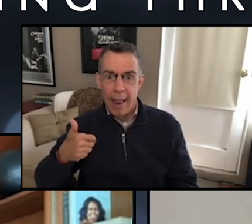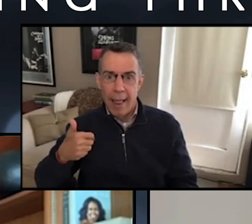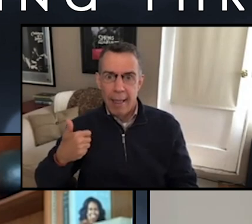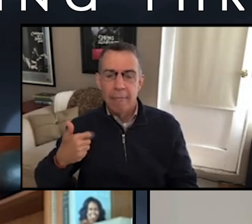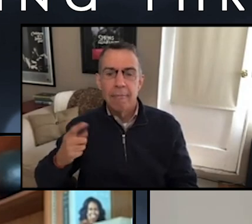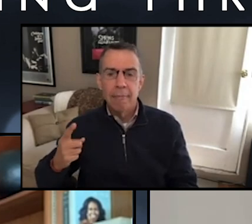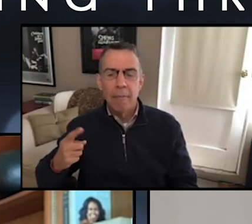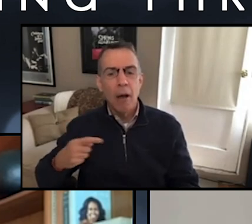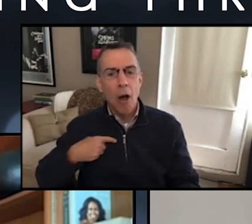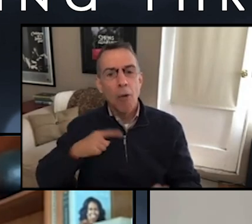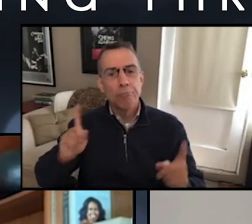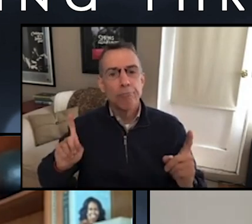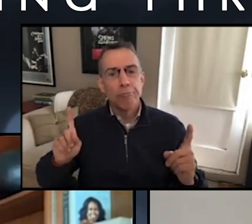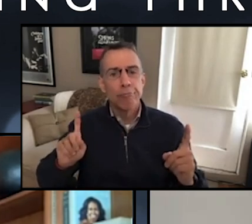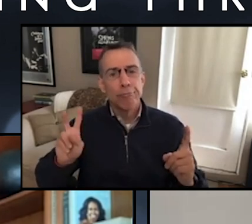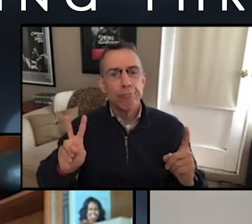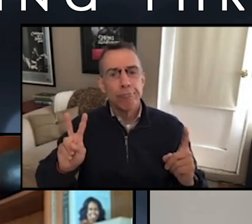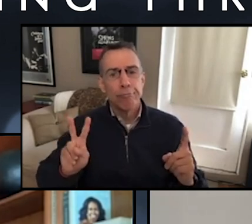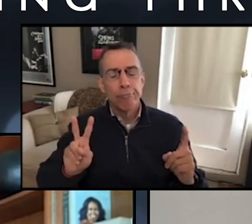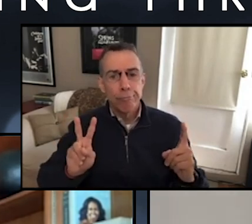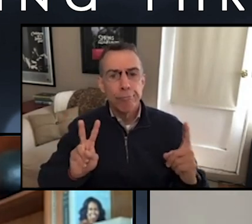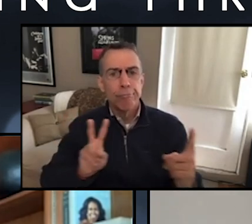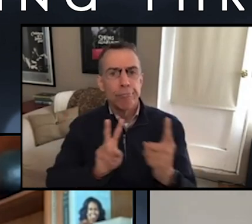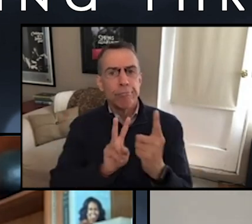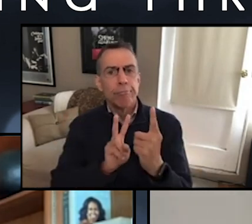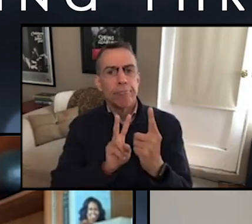I was walking her on a sidewalk and then this young man, he was across the street